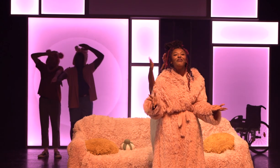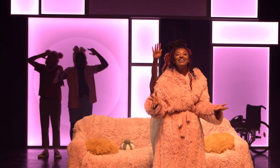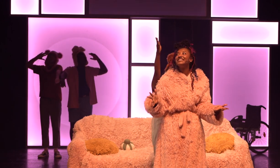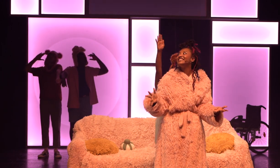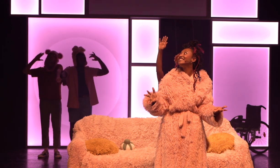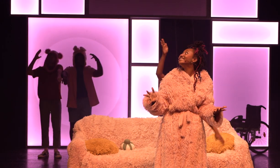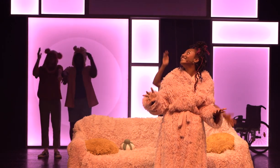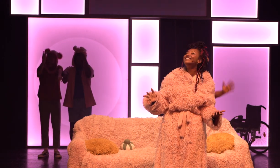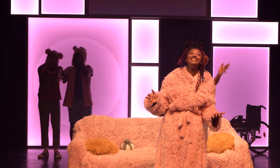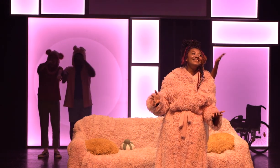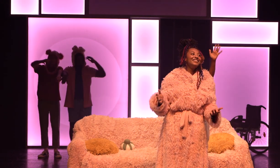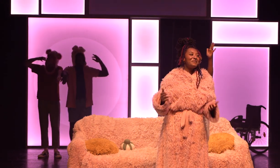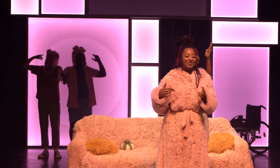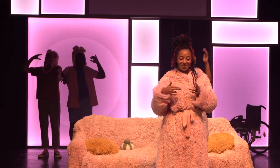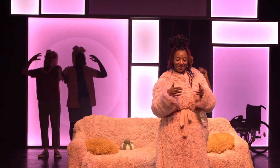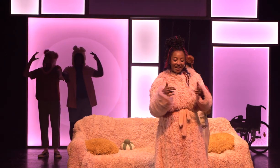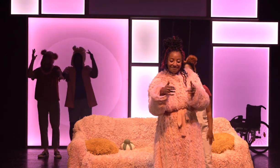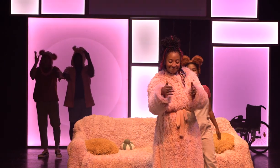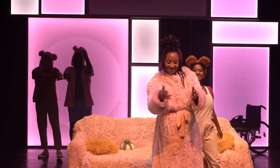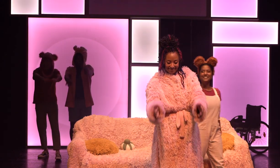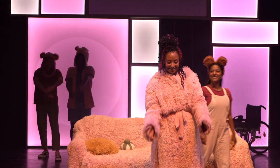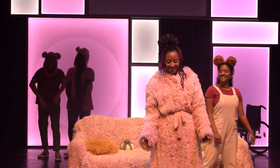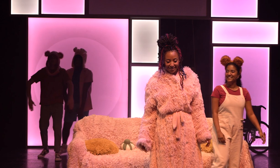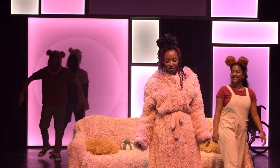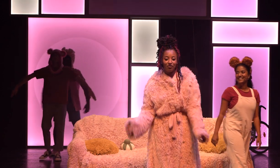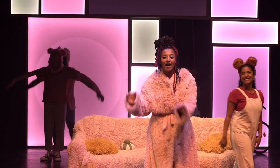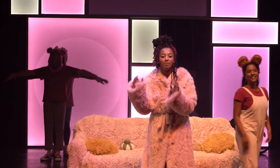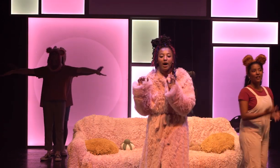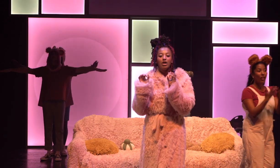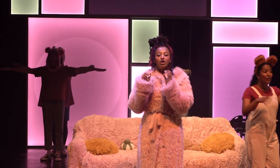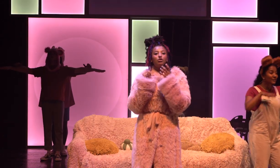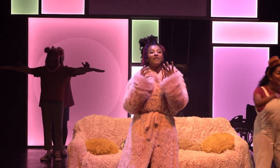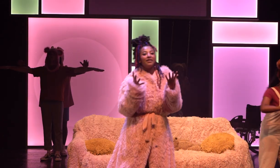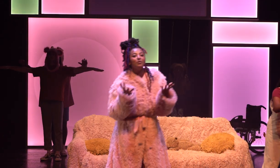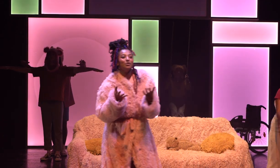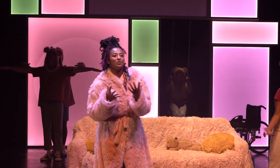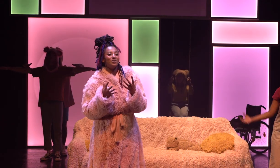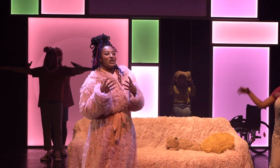forest, with a stream surrounded by loads of animals